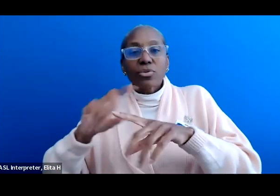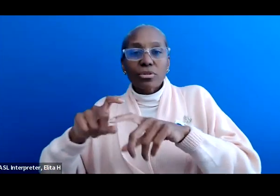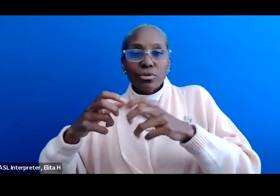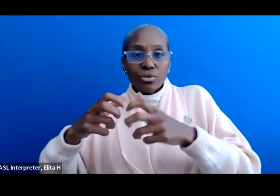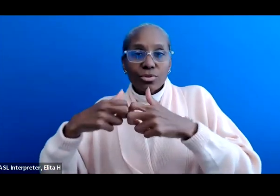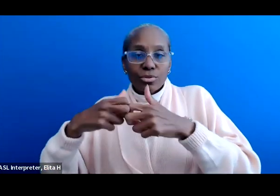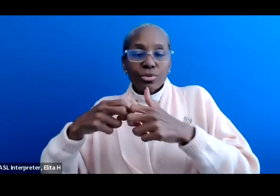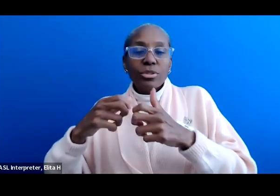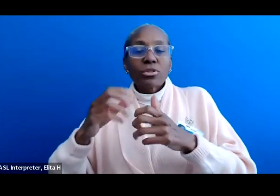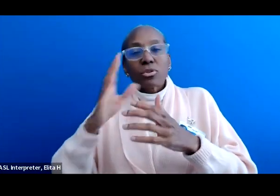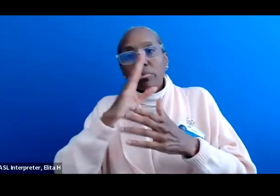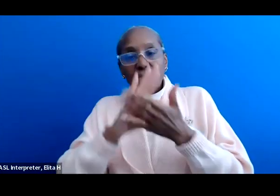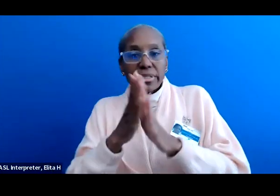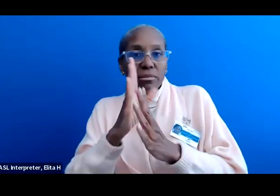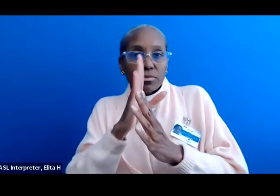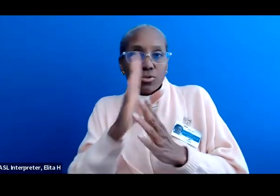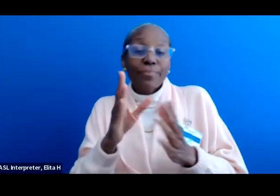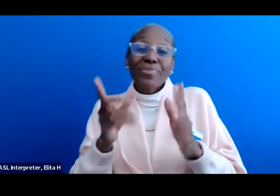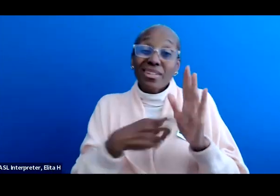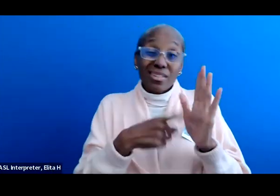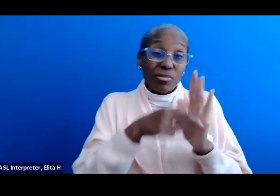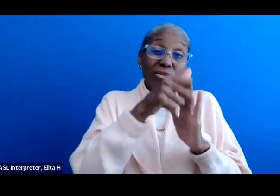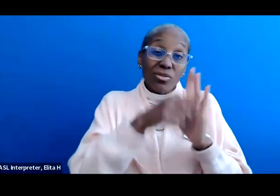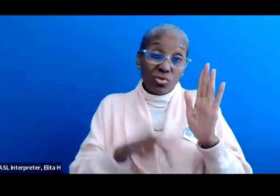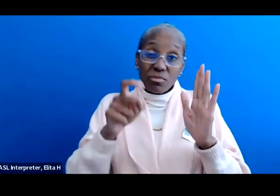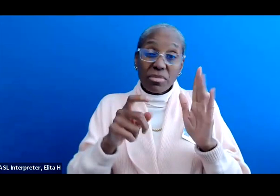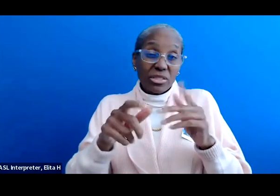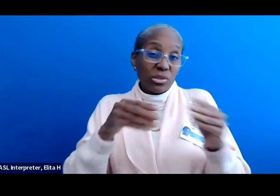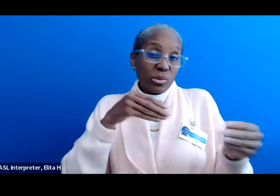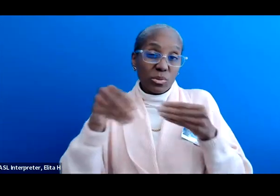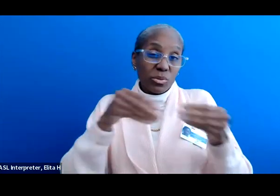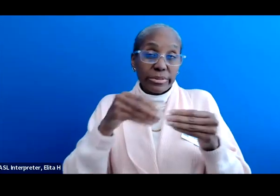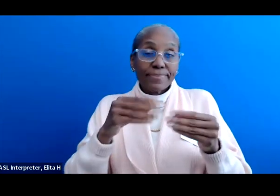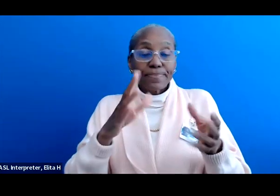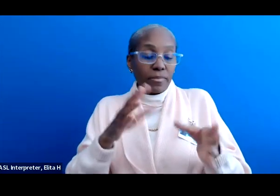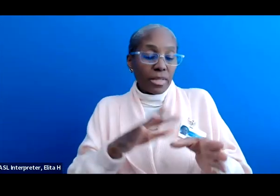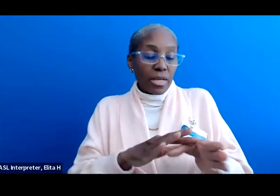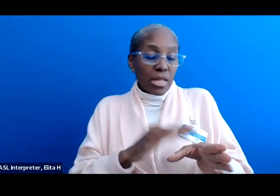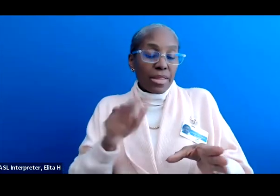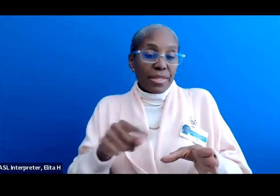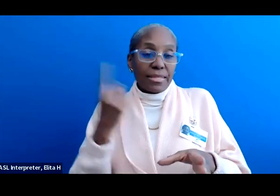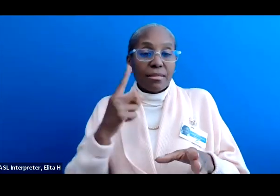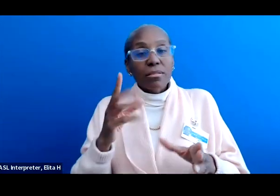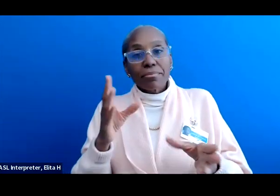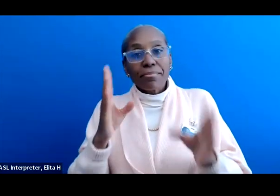Or sometimes surgery has to be done to loosen those up. This is really something to pay attention to.